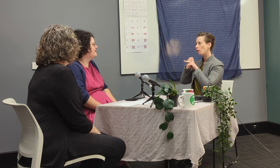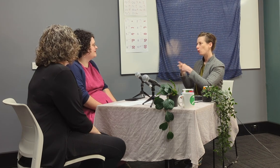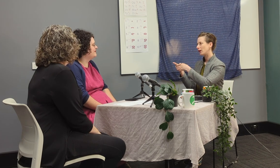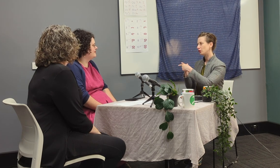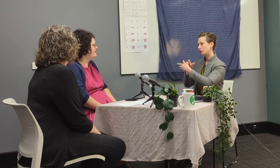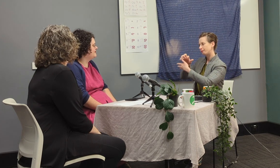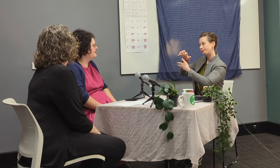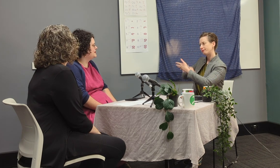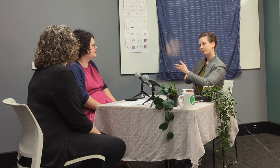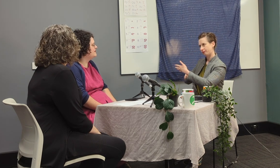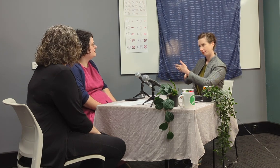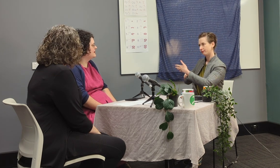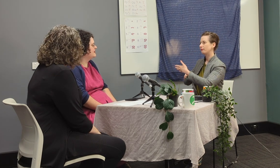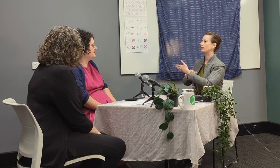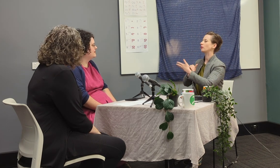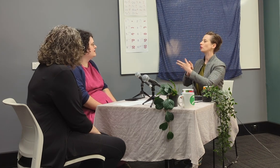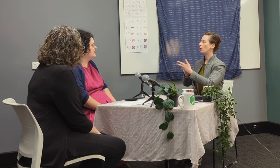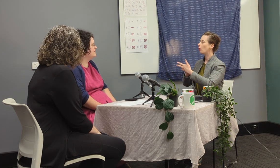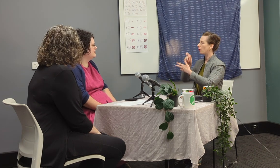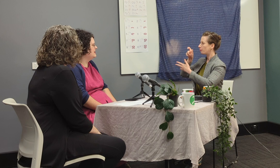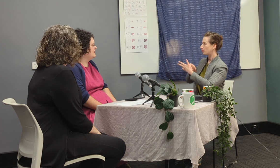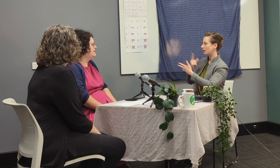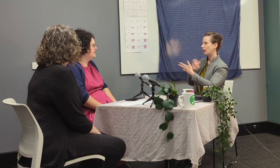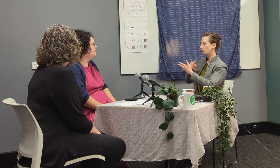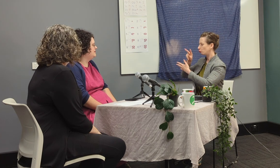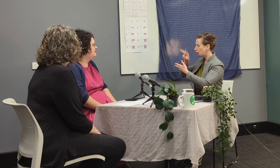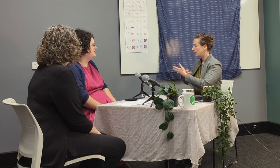story, whereas The Boy Who Cried Wolf followed a written English narrative.